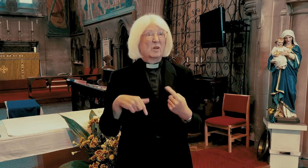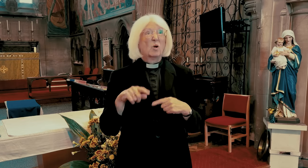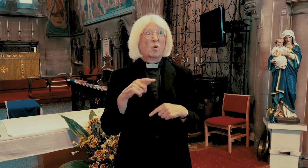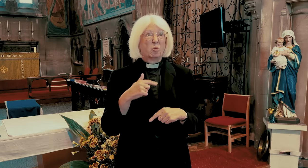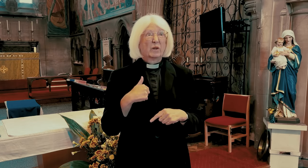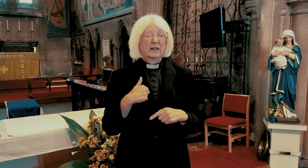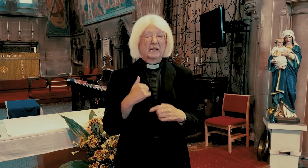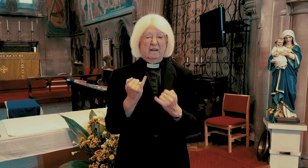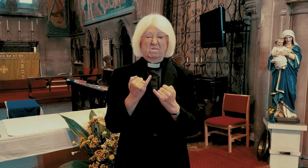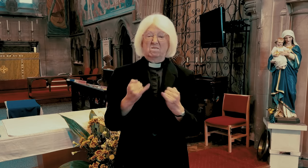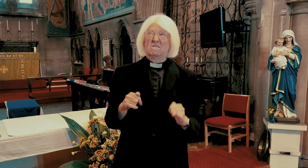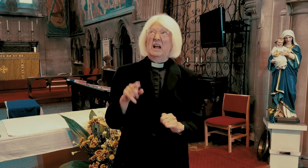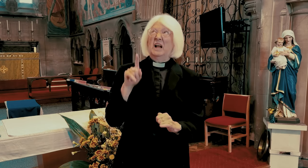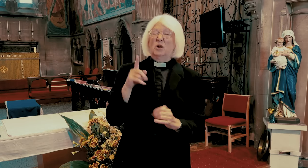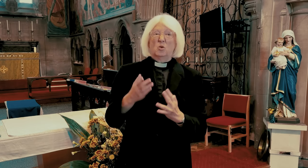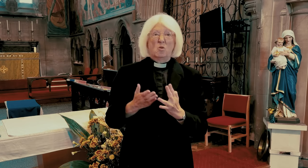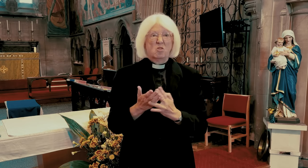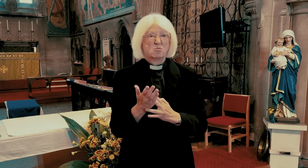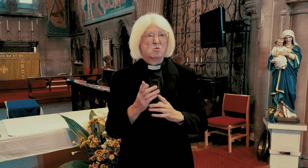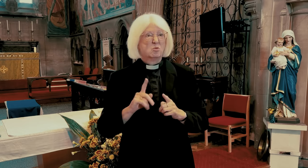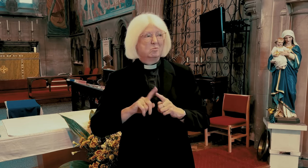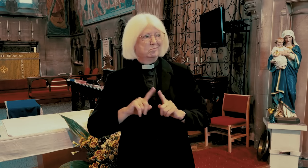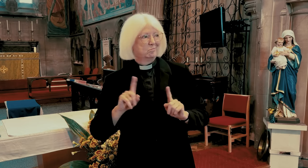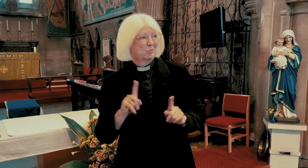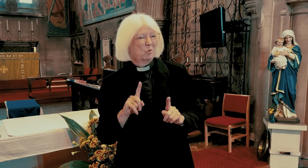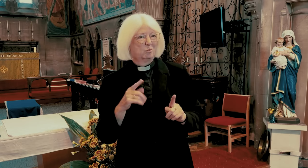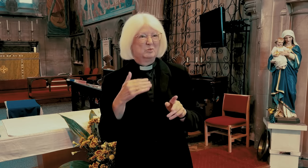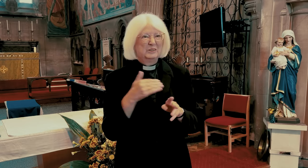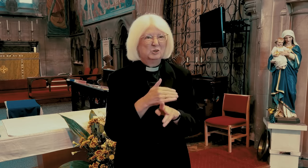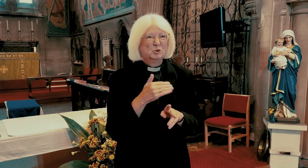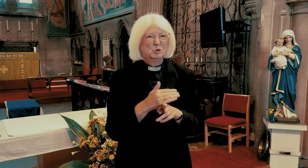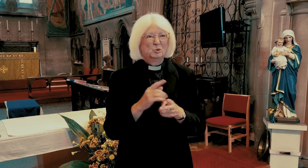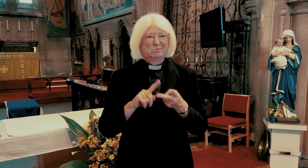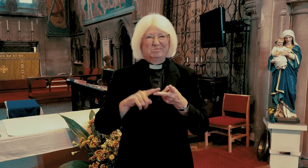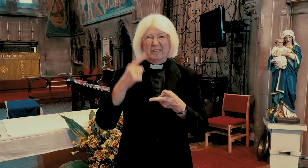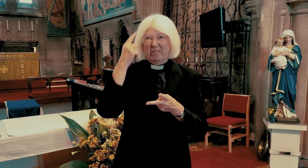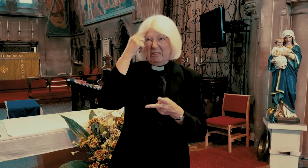For failing you by what we do, and think and say;